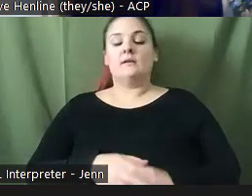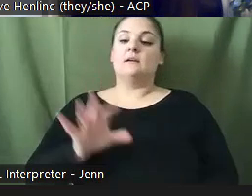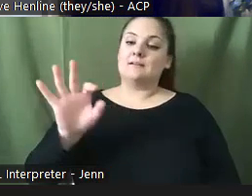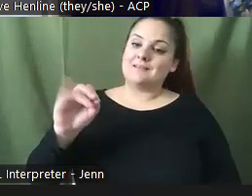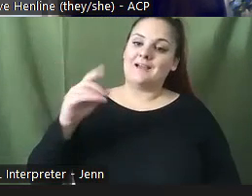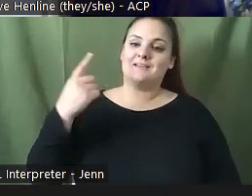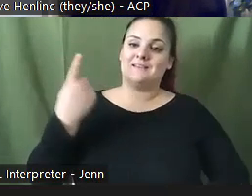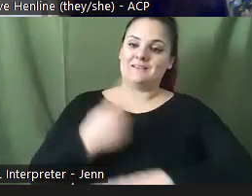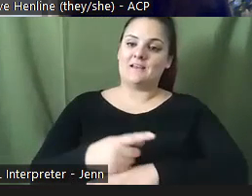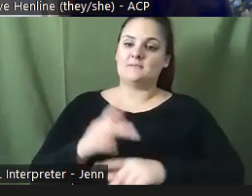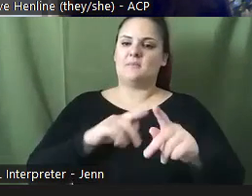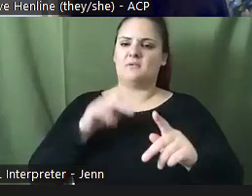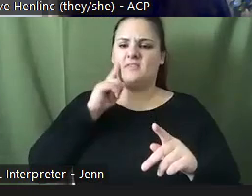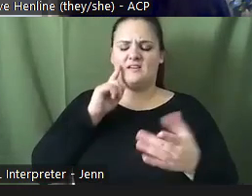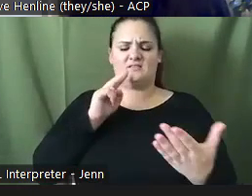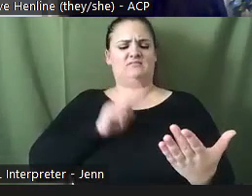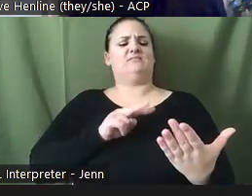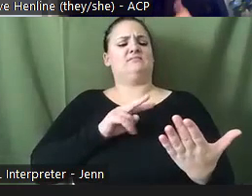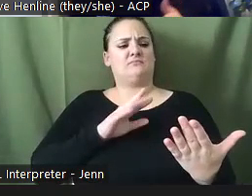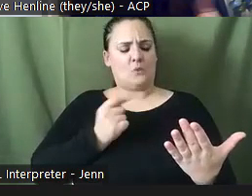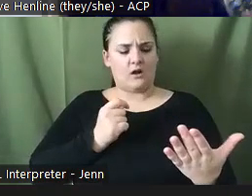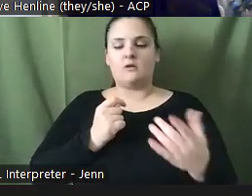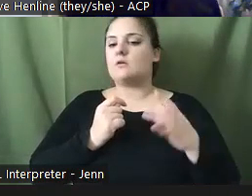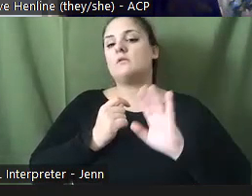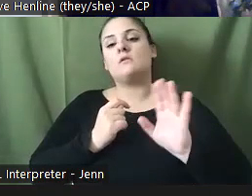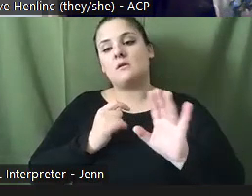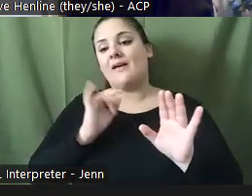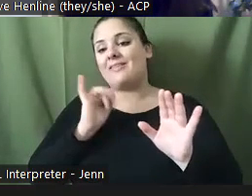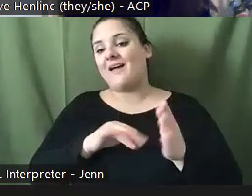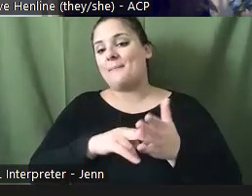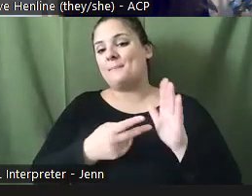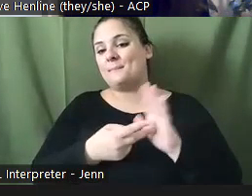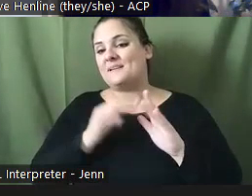throws people off because that's referring to the record redaction that I mentioned earlier.